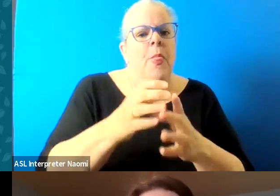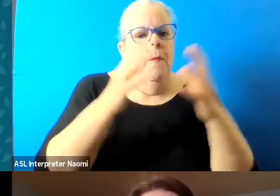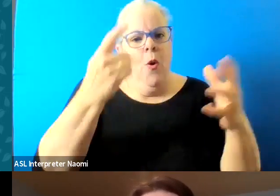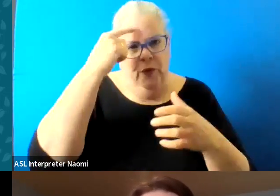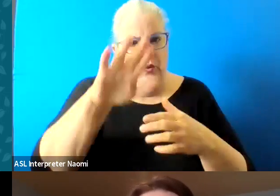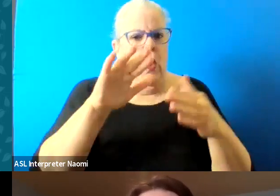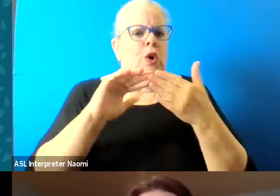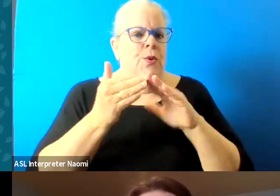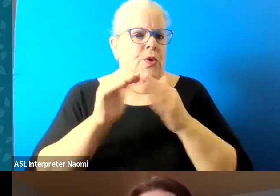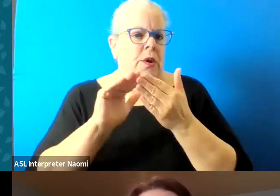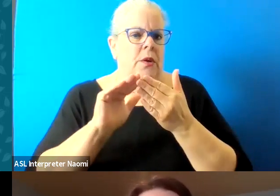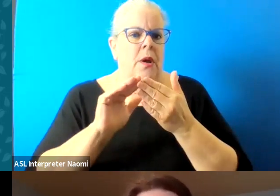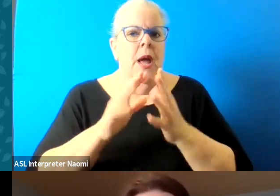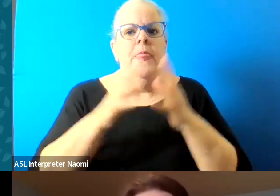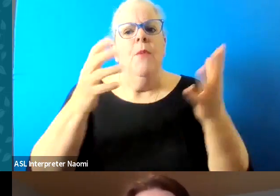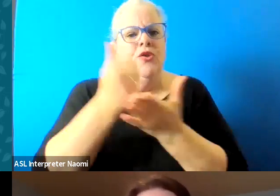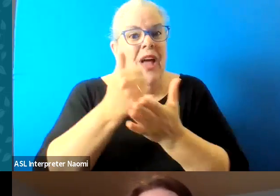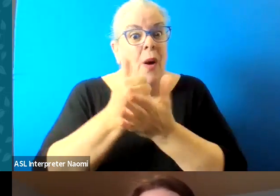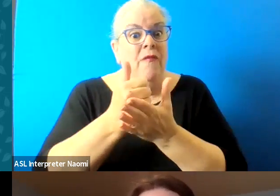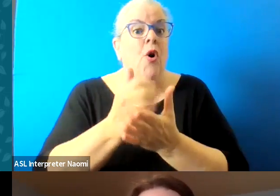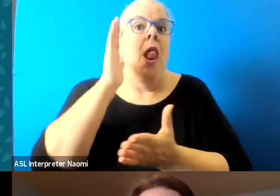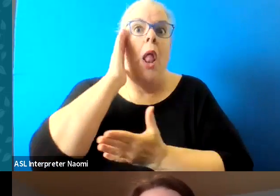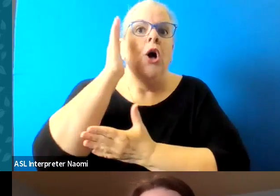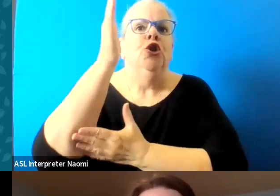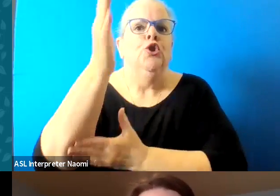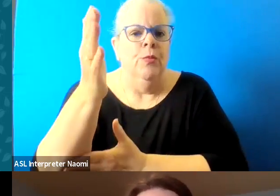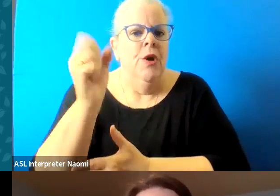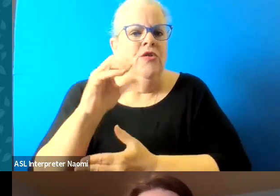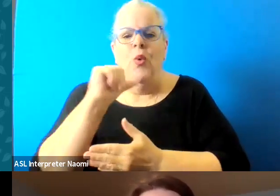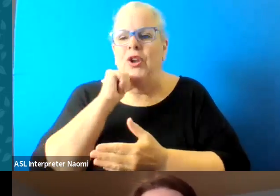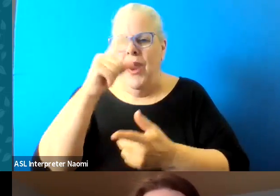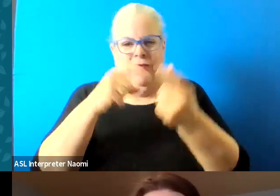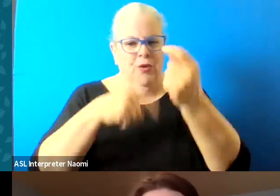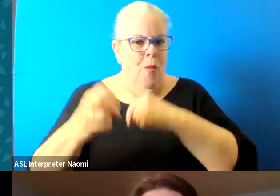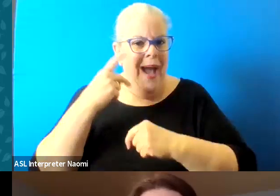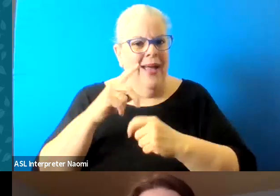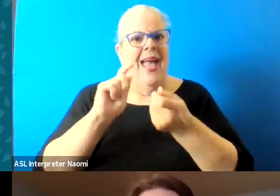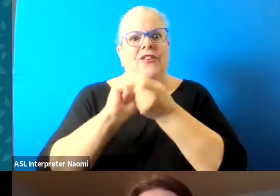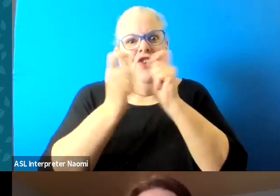and be of the most help longterm. You know, so that we're not having to go back and constantly change things as we're saying,